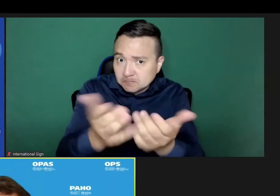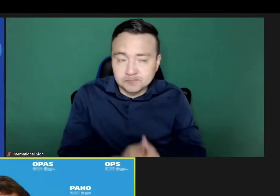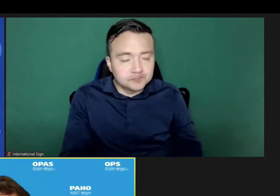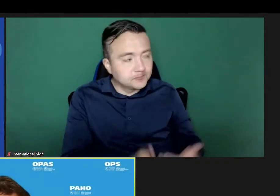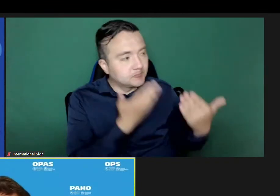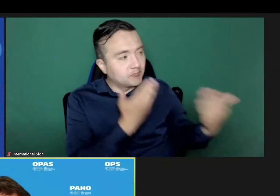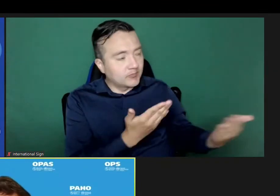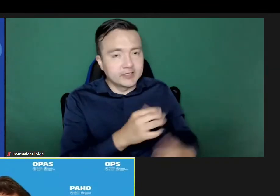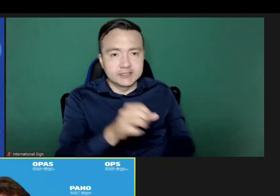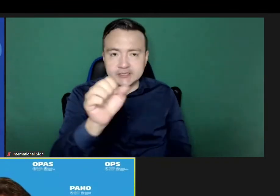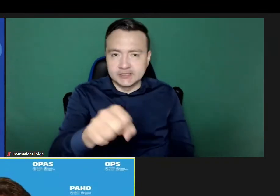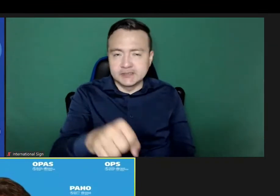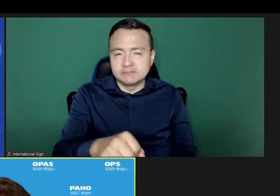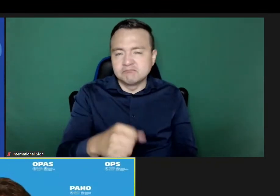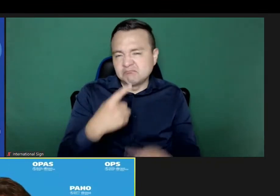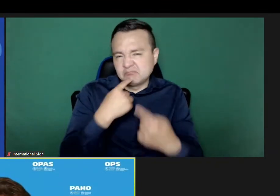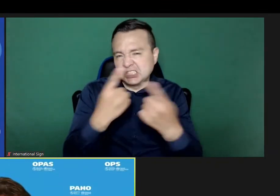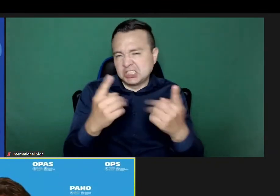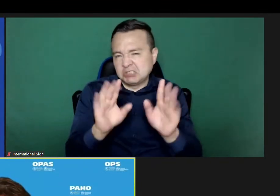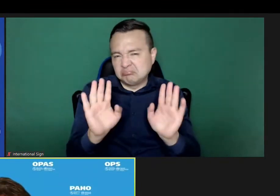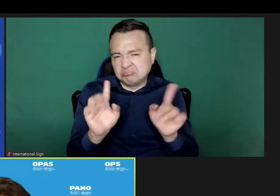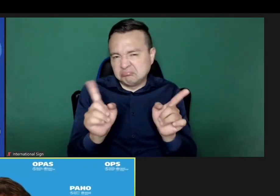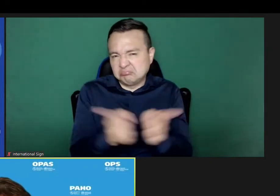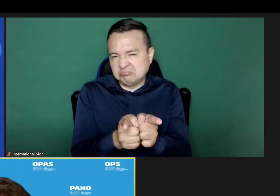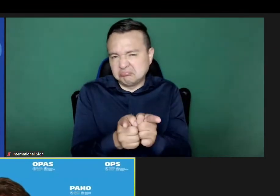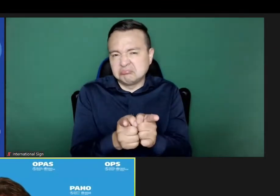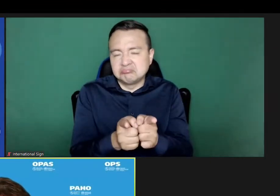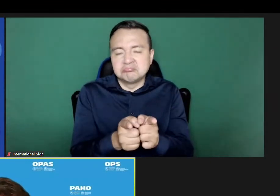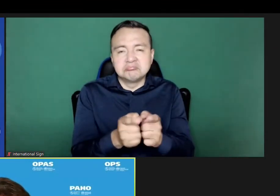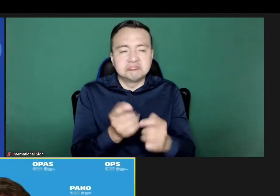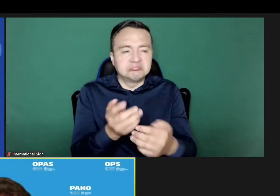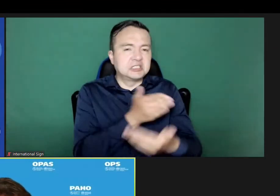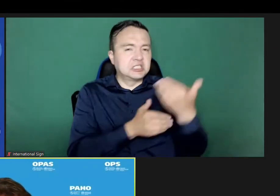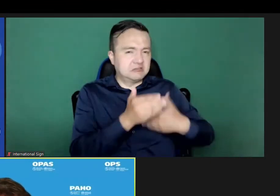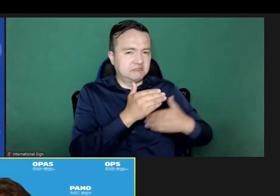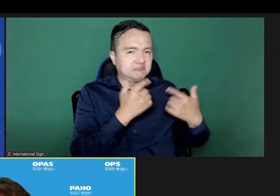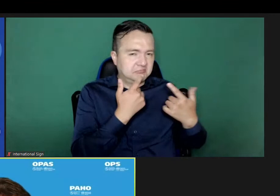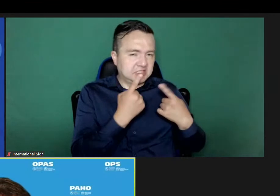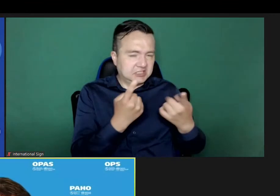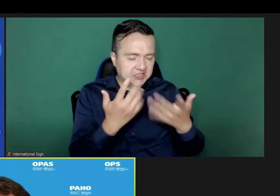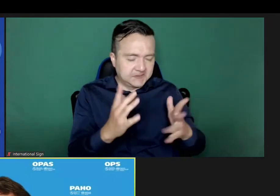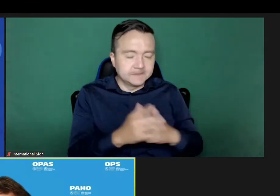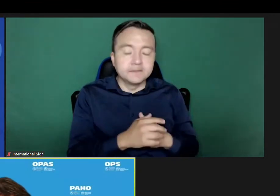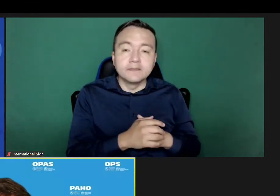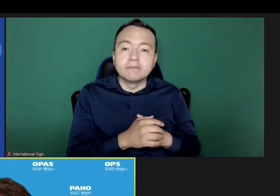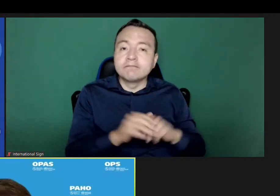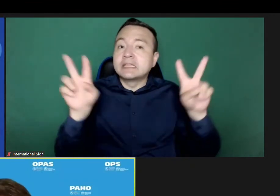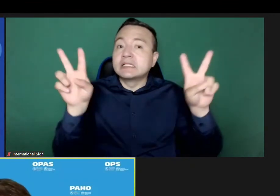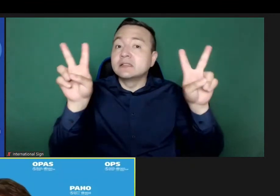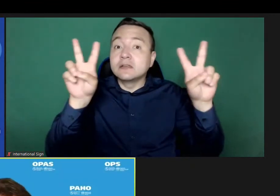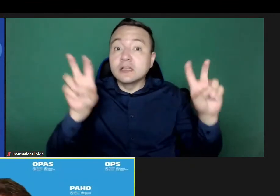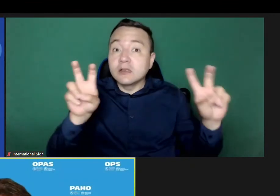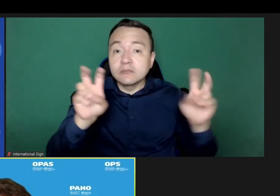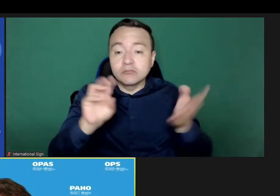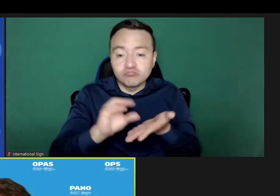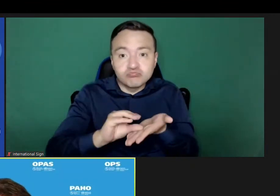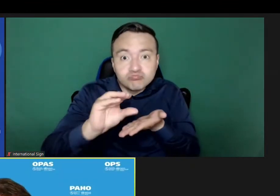I think our investments should be targeted based on what we are trying to achieve.